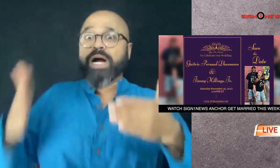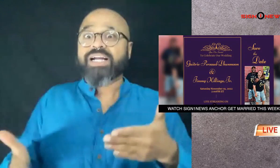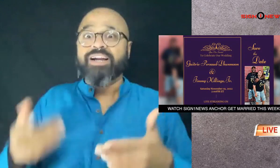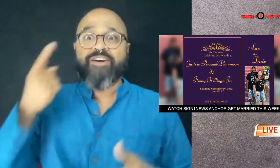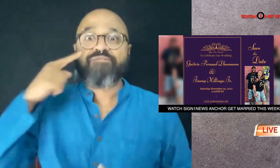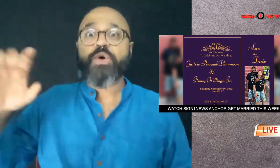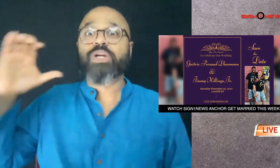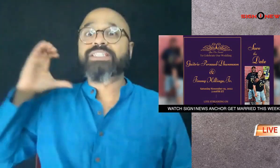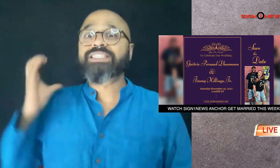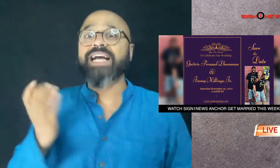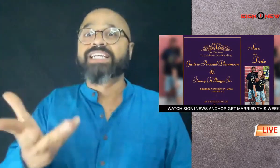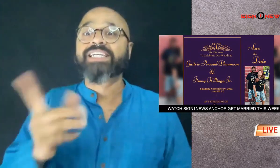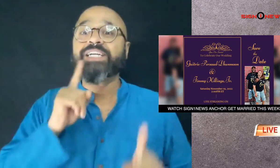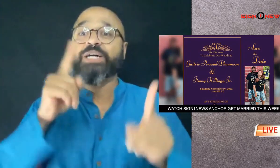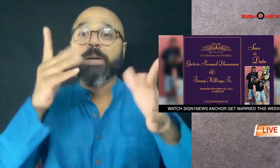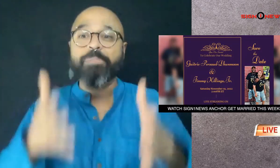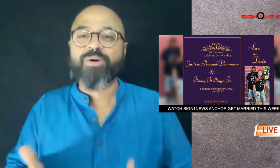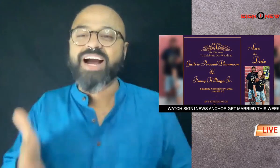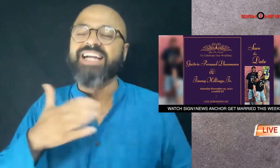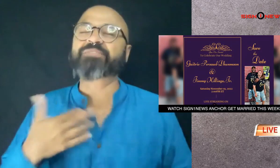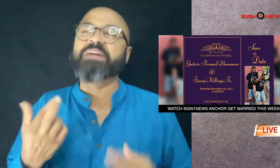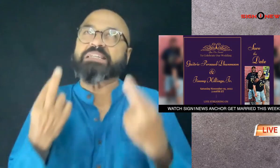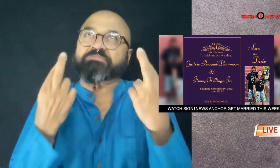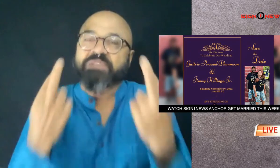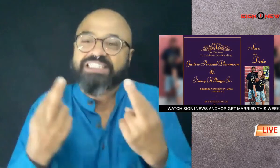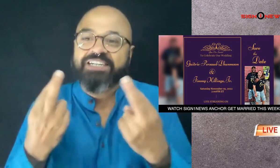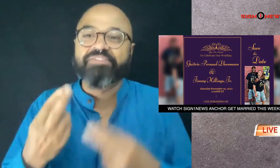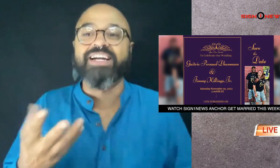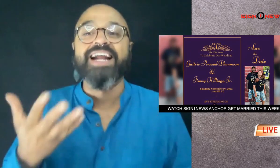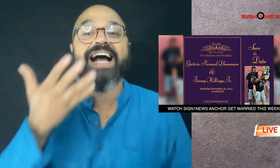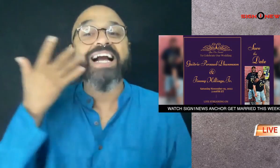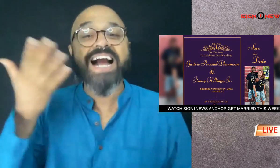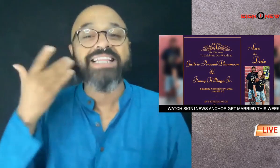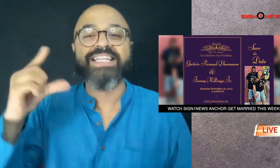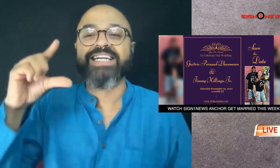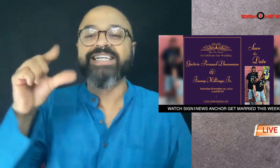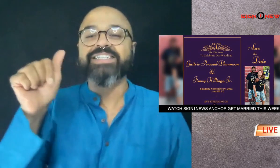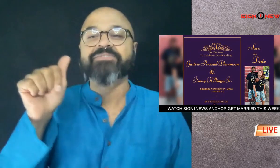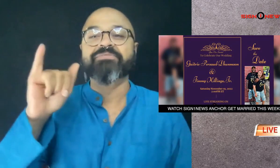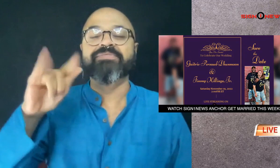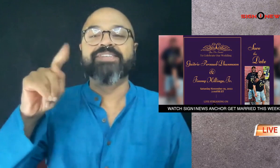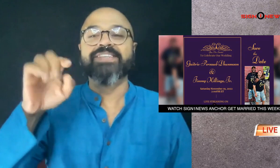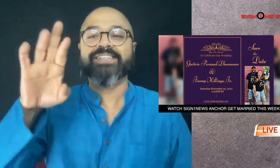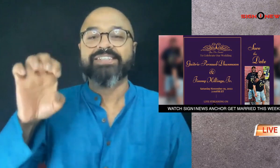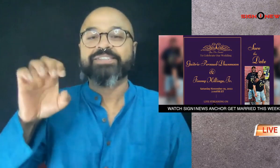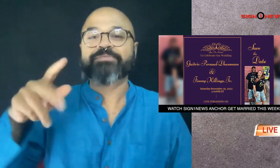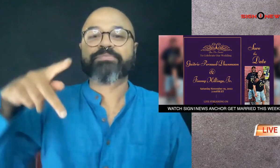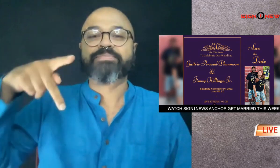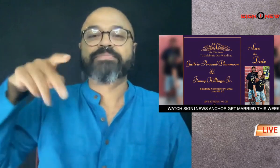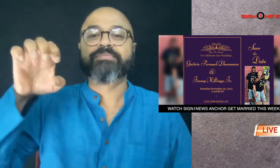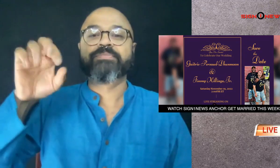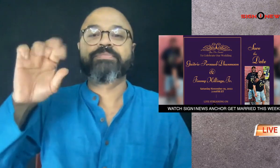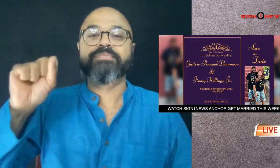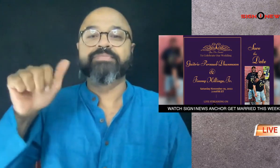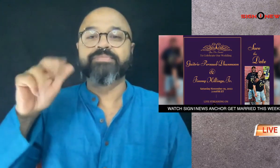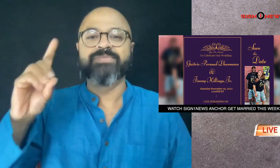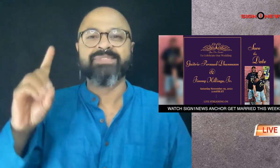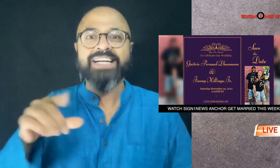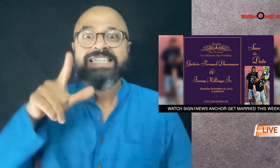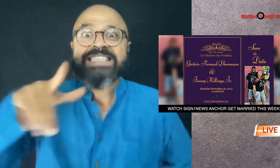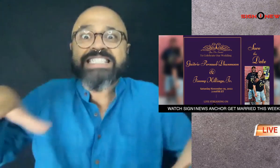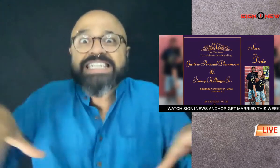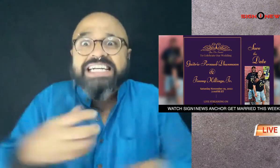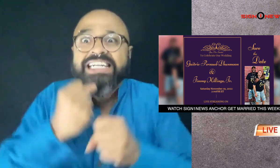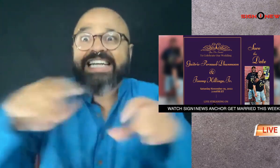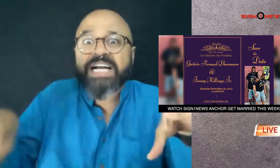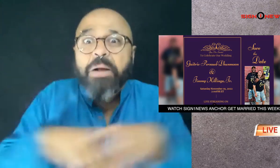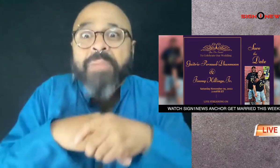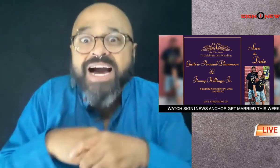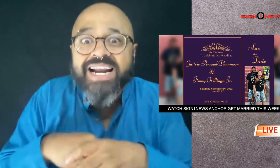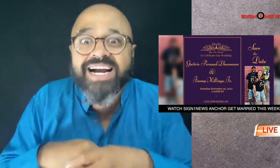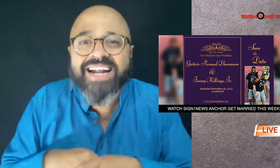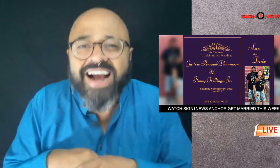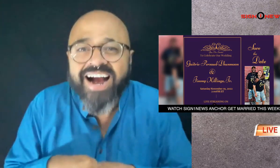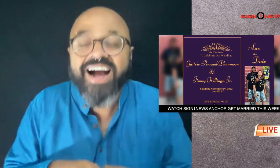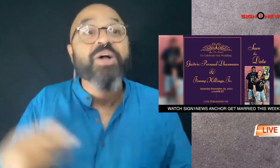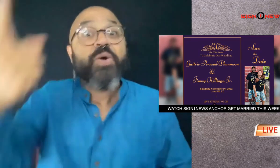anchor and my good friend Gaitrie Persaud she's getting married and you are invited